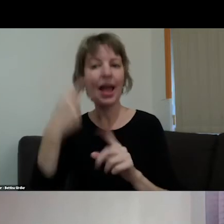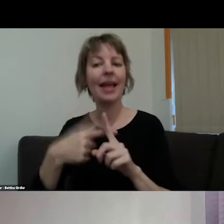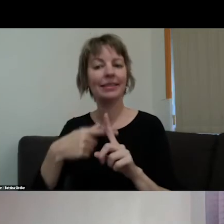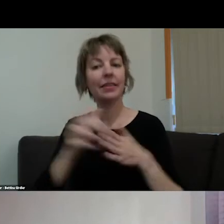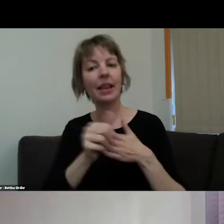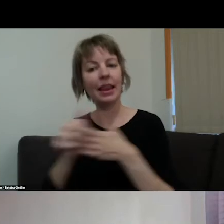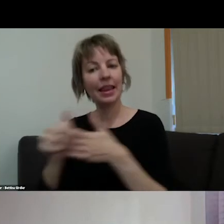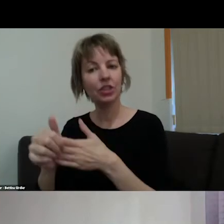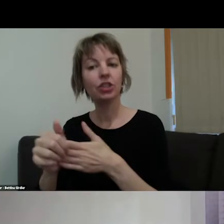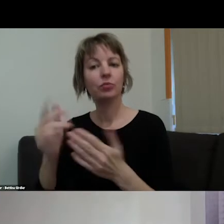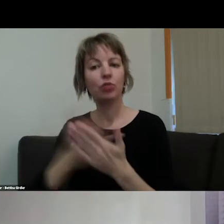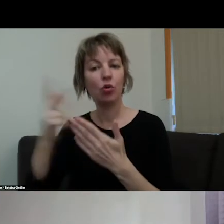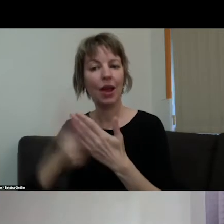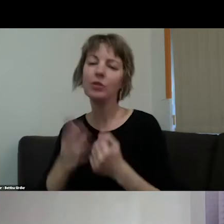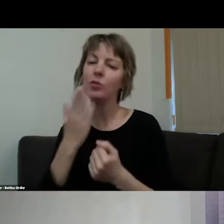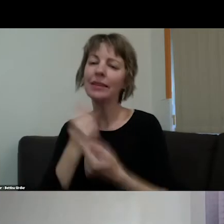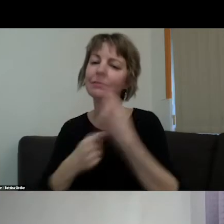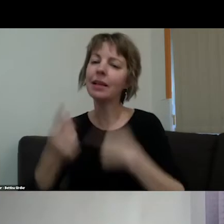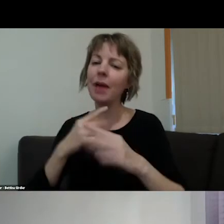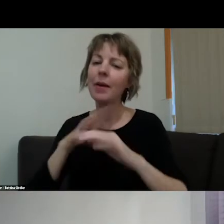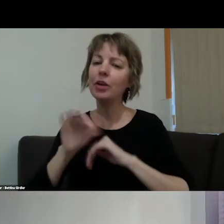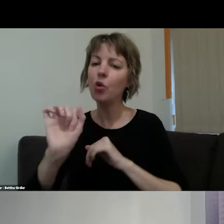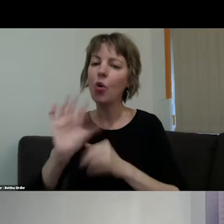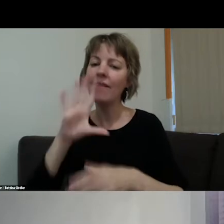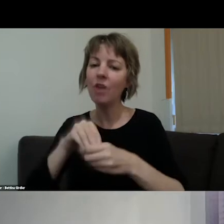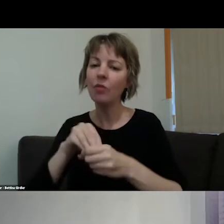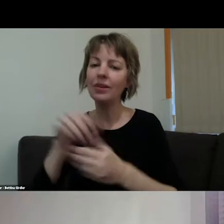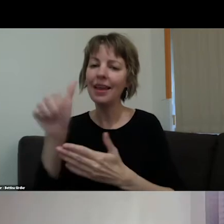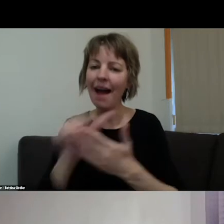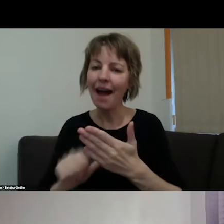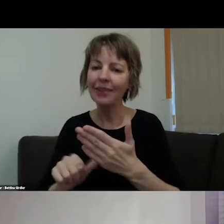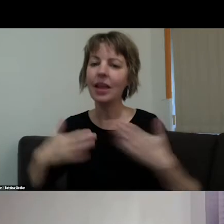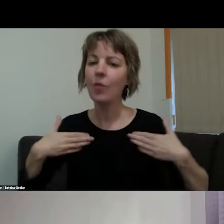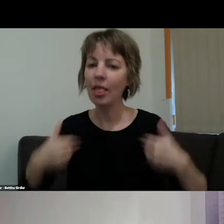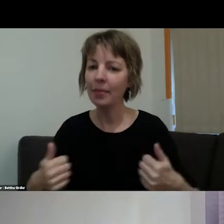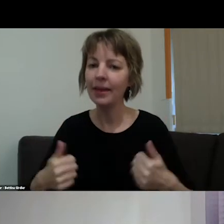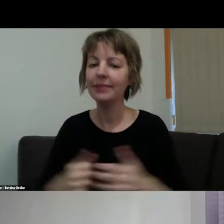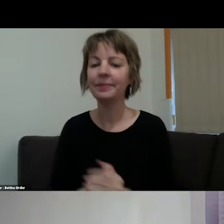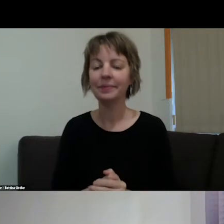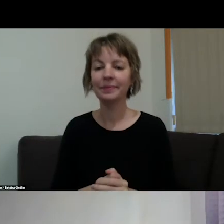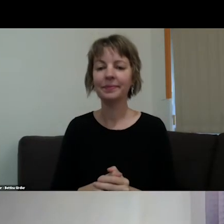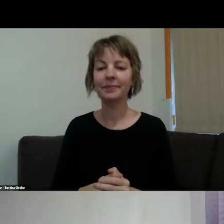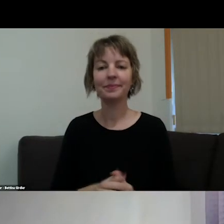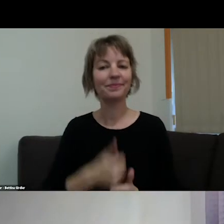and health and wellbeing? Thanks, Rebecca, and nice to be joining you here today.